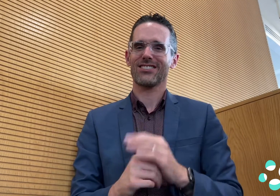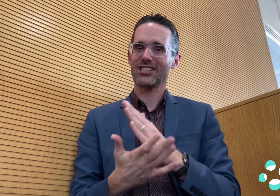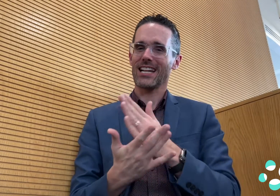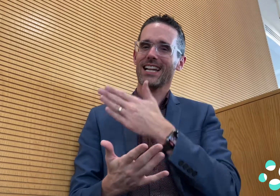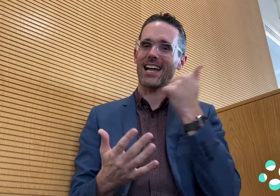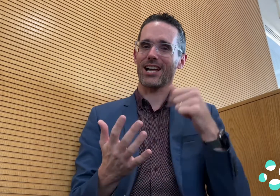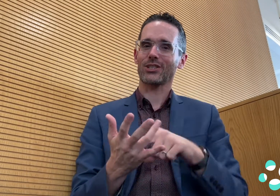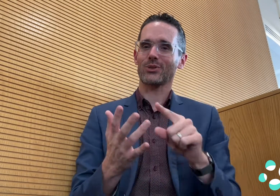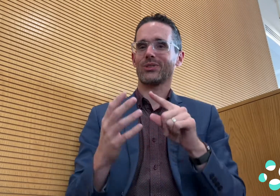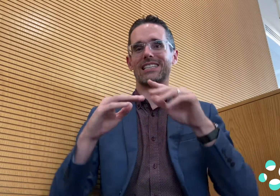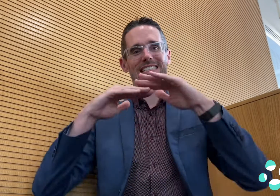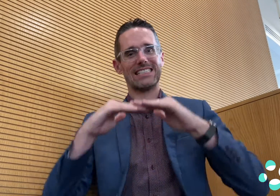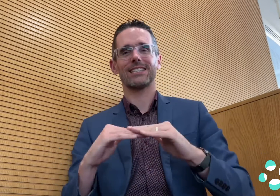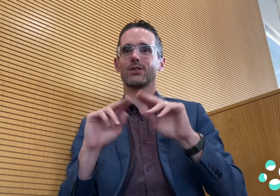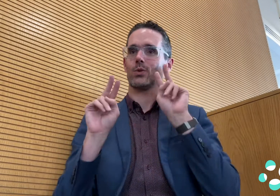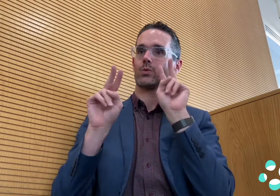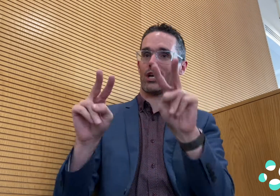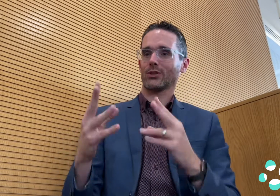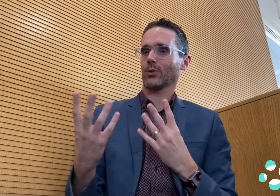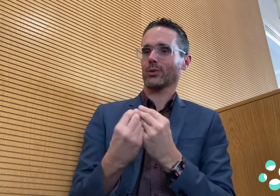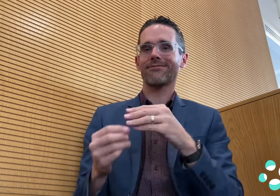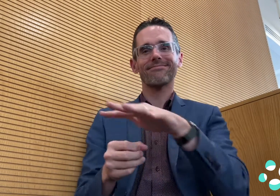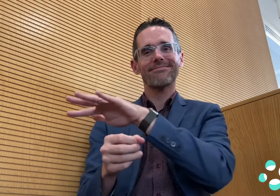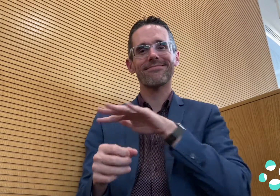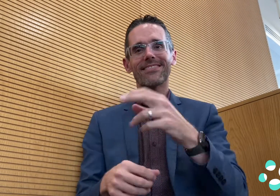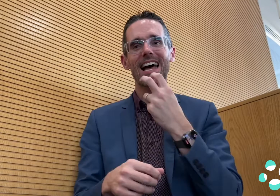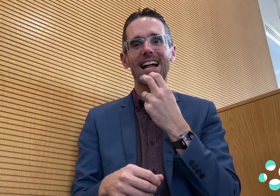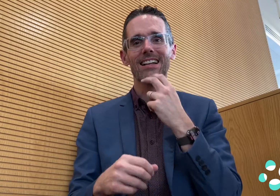It was really nice to sit and watch the proceedings with the Adelaide community and